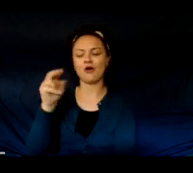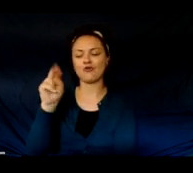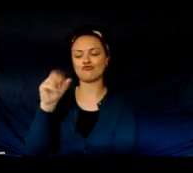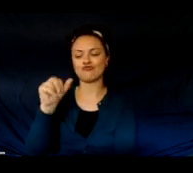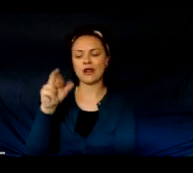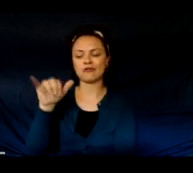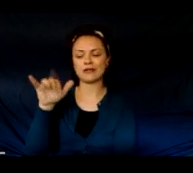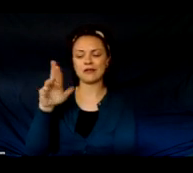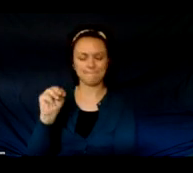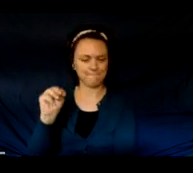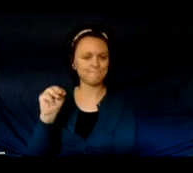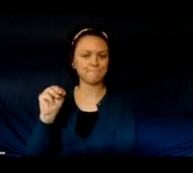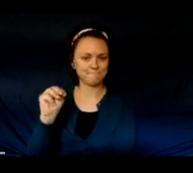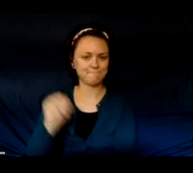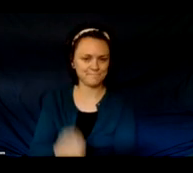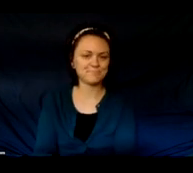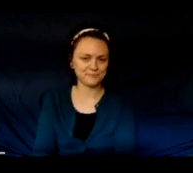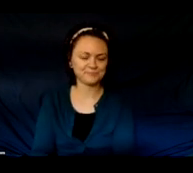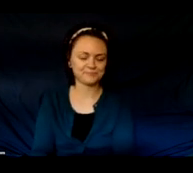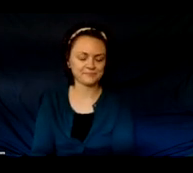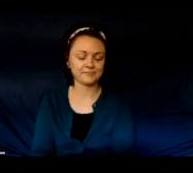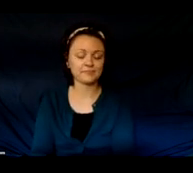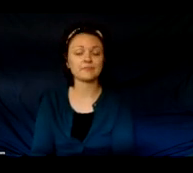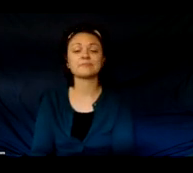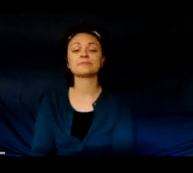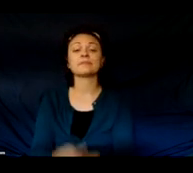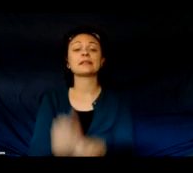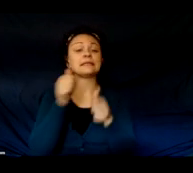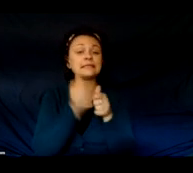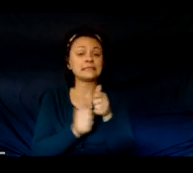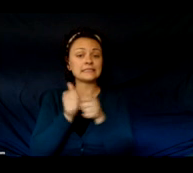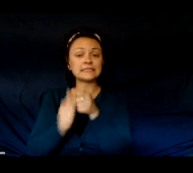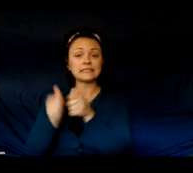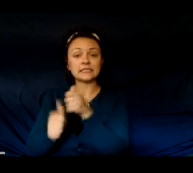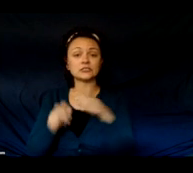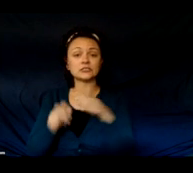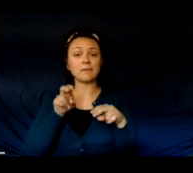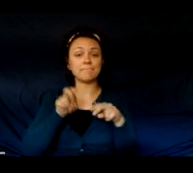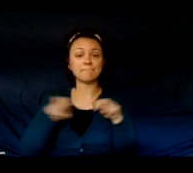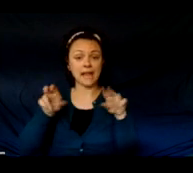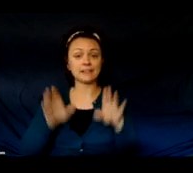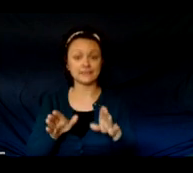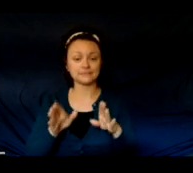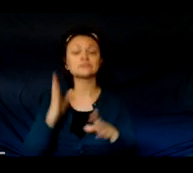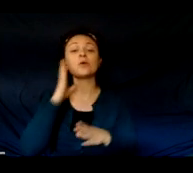Each of our panelists will reflect their perspectives on disability,